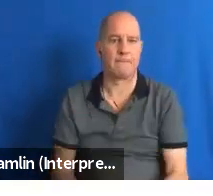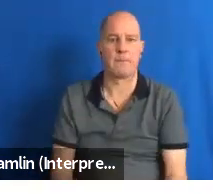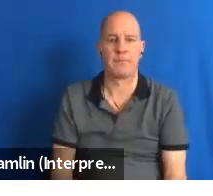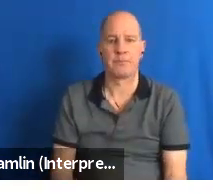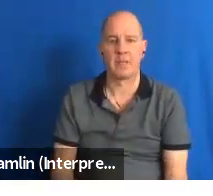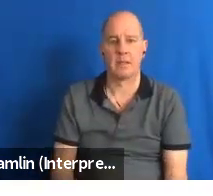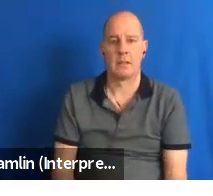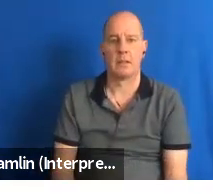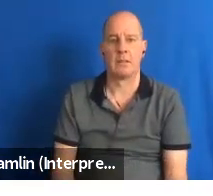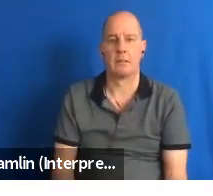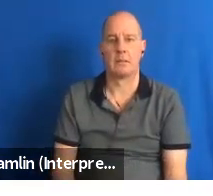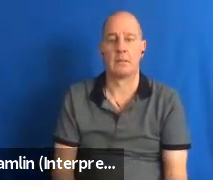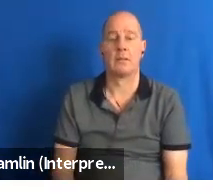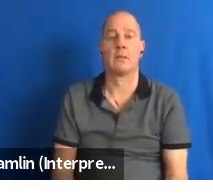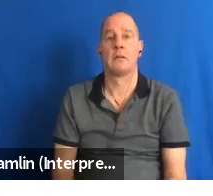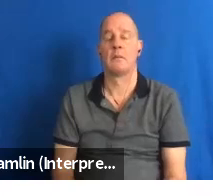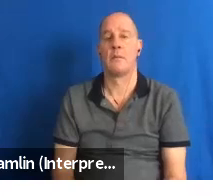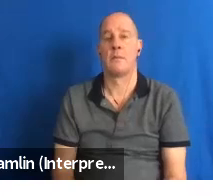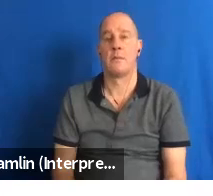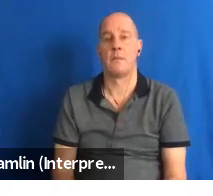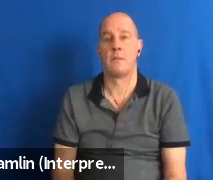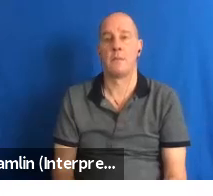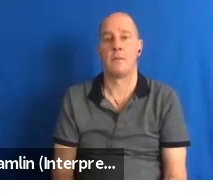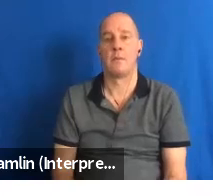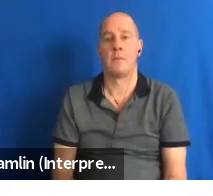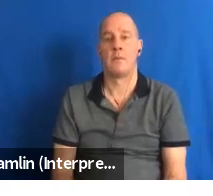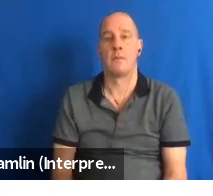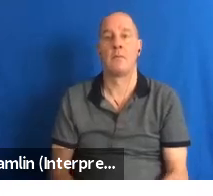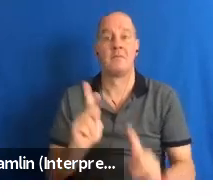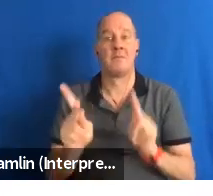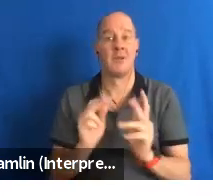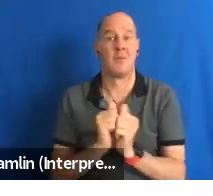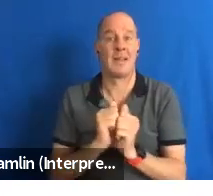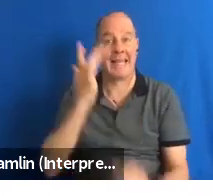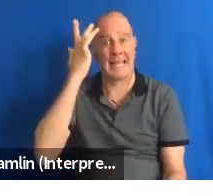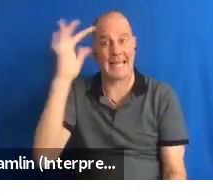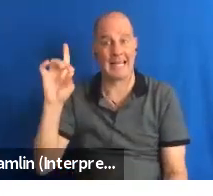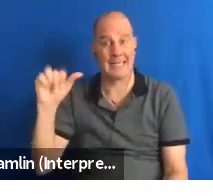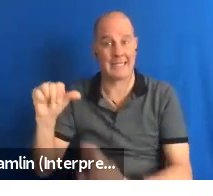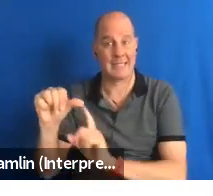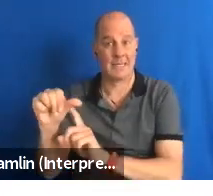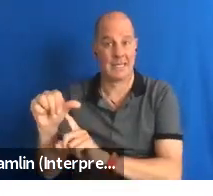people with intellectual disabilities have actually died from COVID at a rate two or more